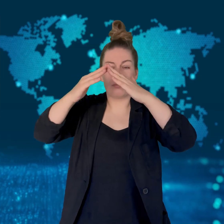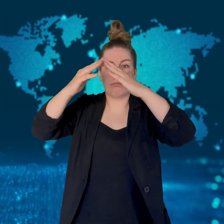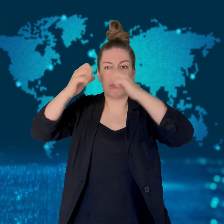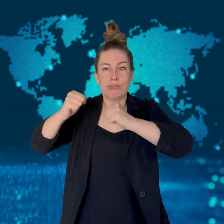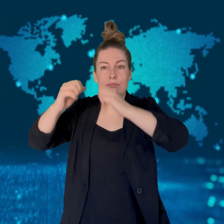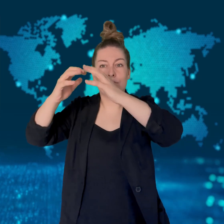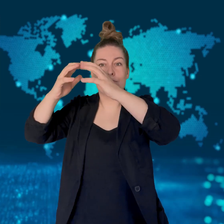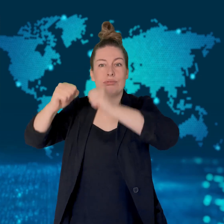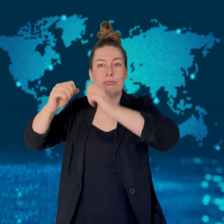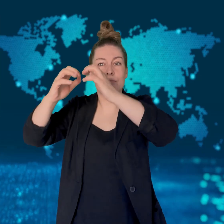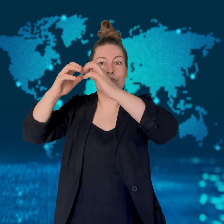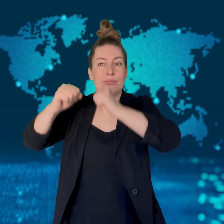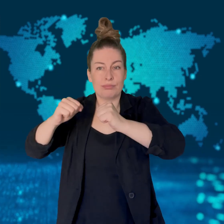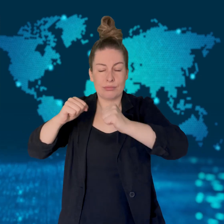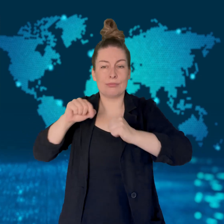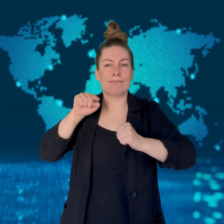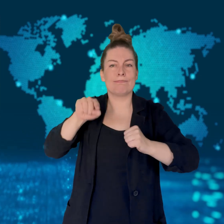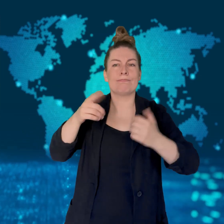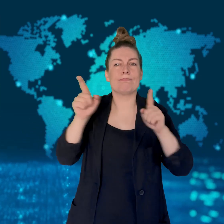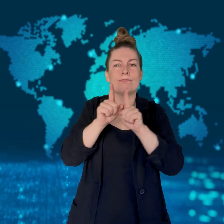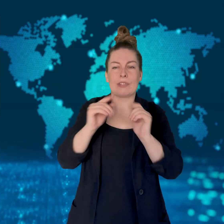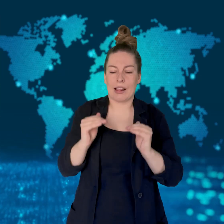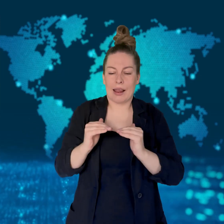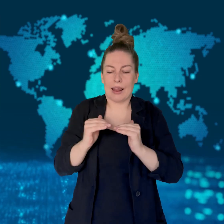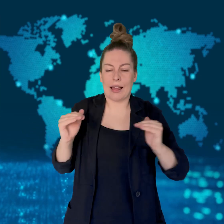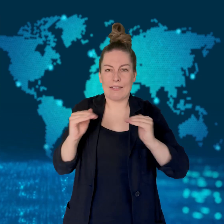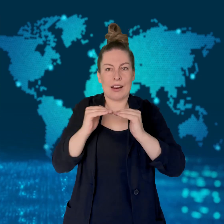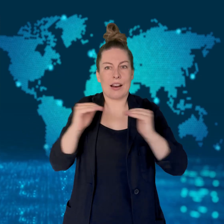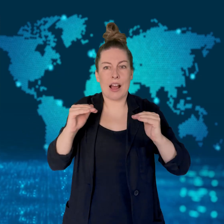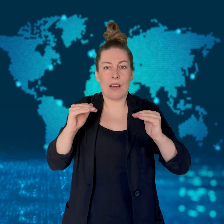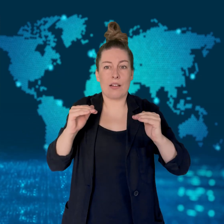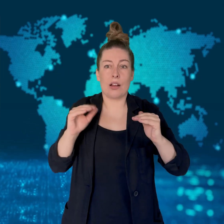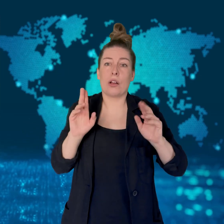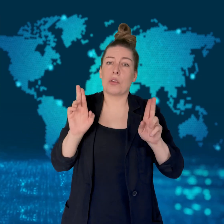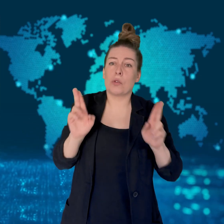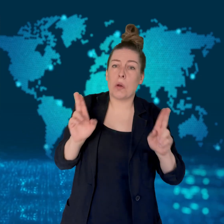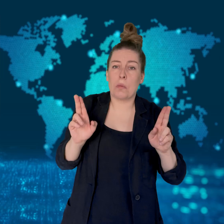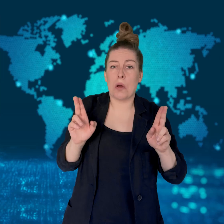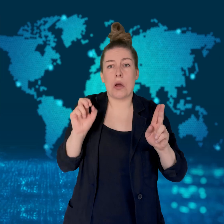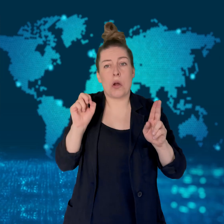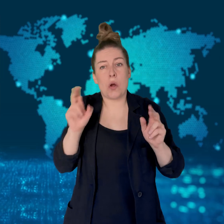Several buildings' roofs collapsed.